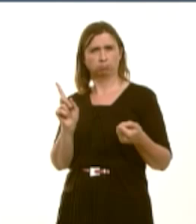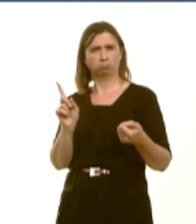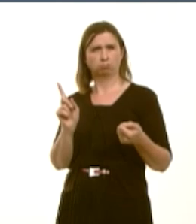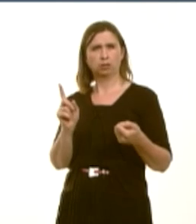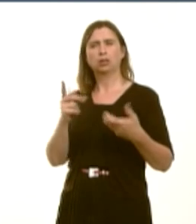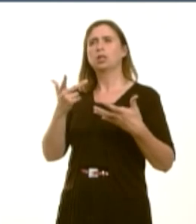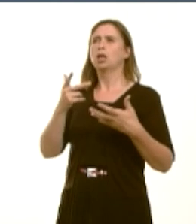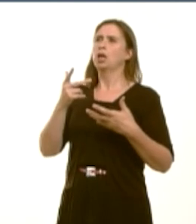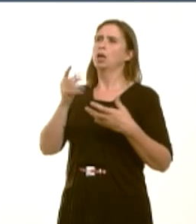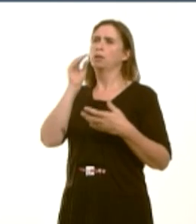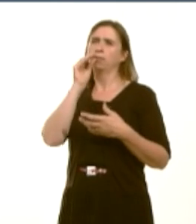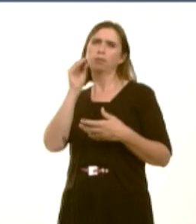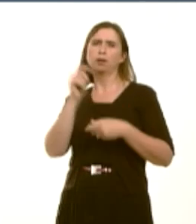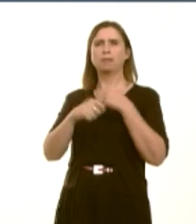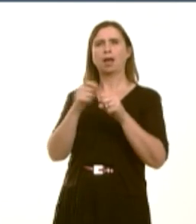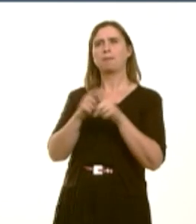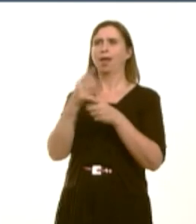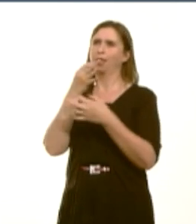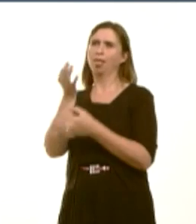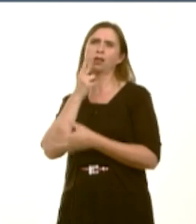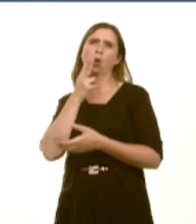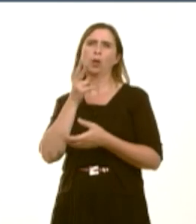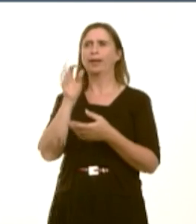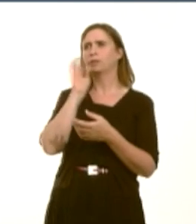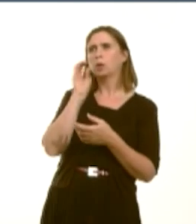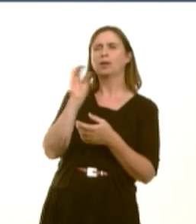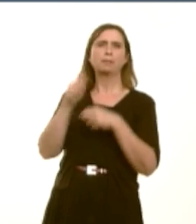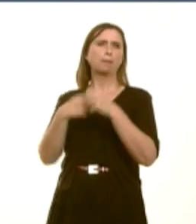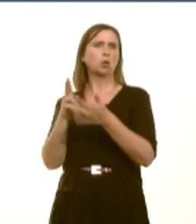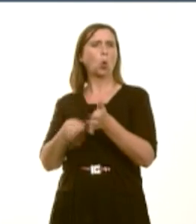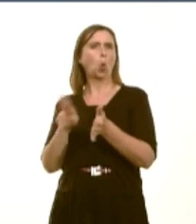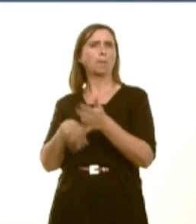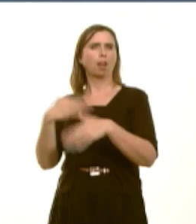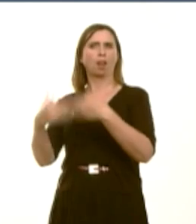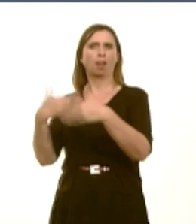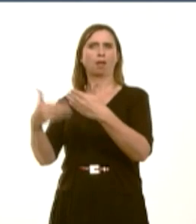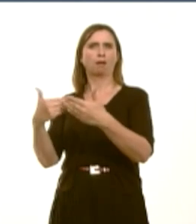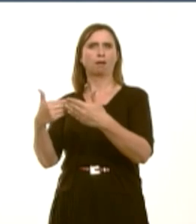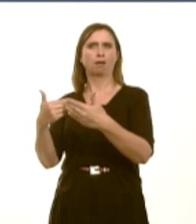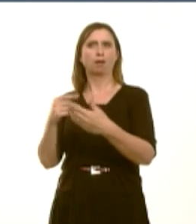in their submission to the consultation on your Bill, respected Welsh cancer charity